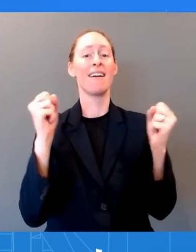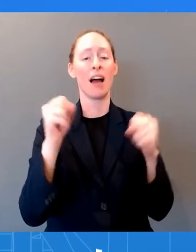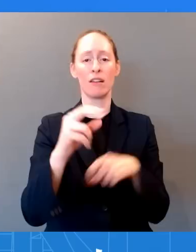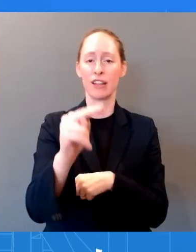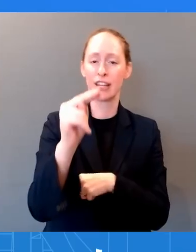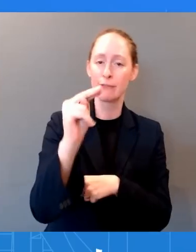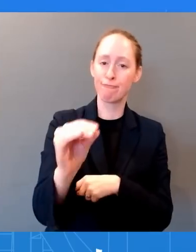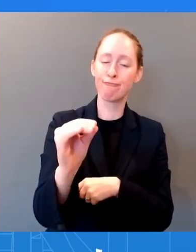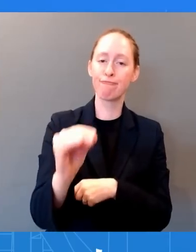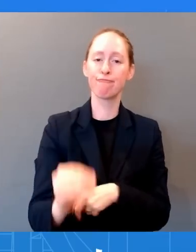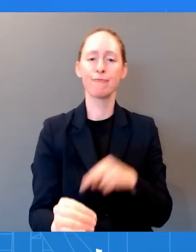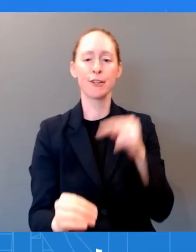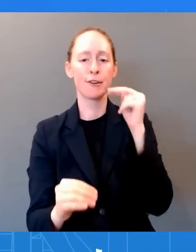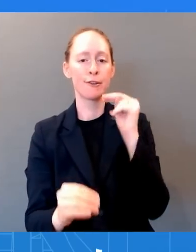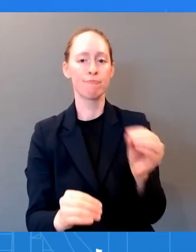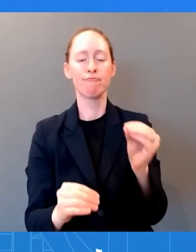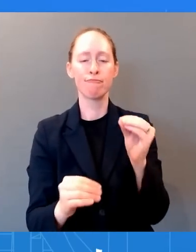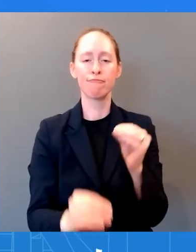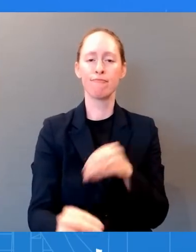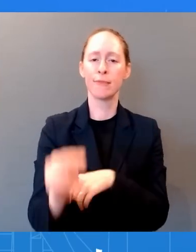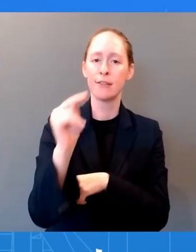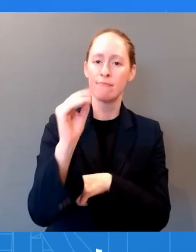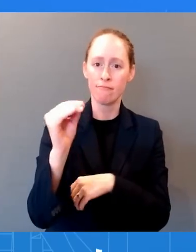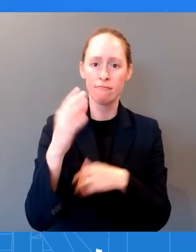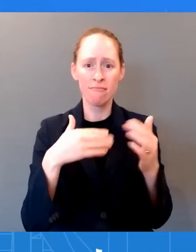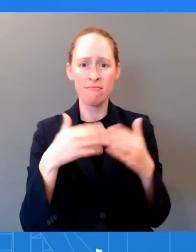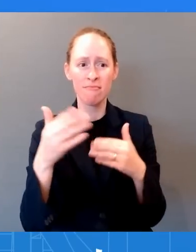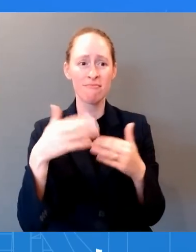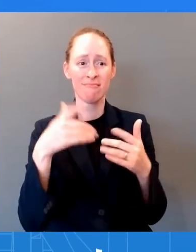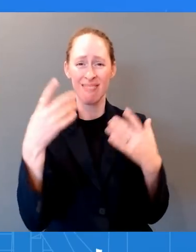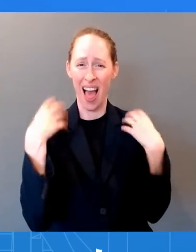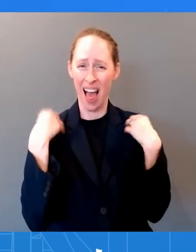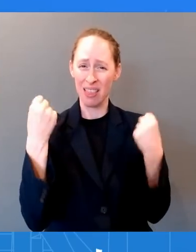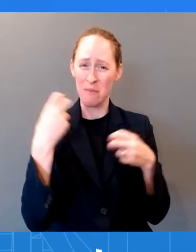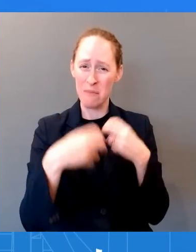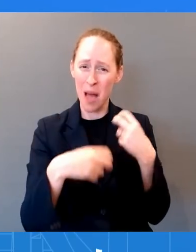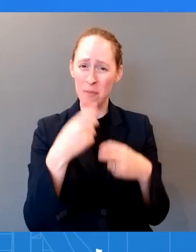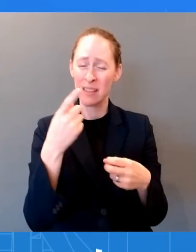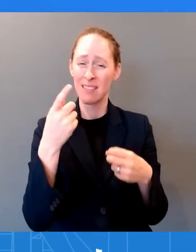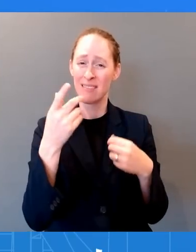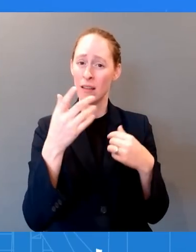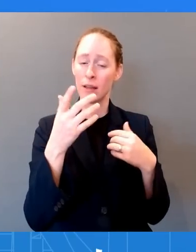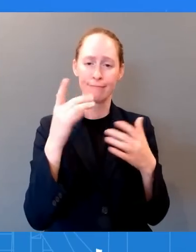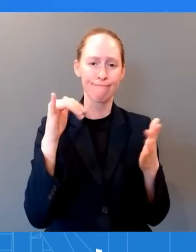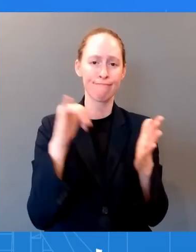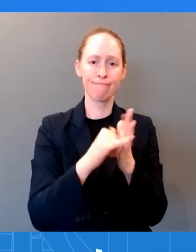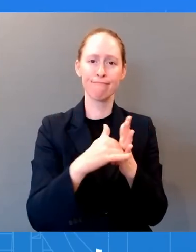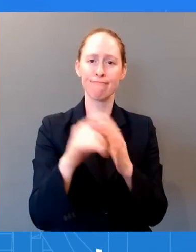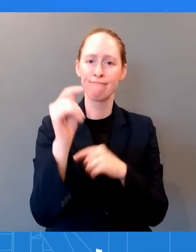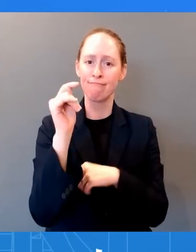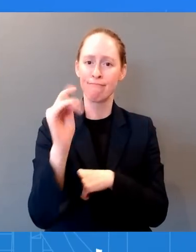Thankfully, we saw in Idaho -- a federal Idaho district court determine that women there will continue to receive